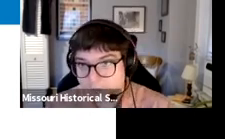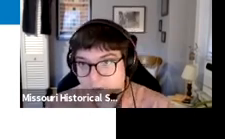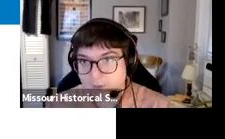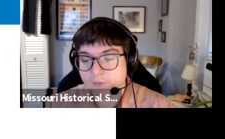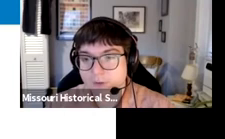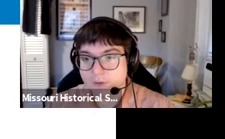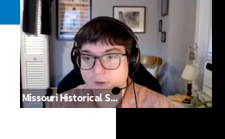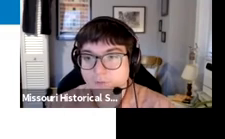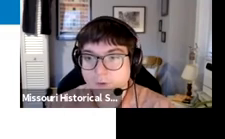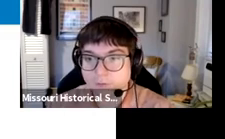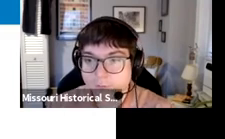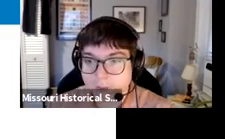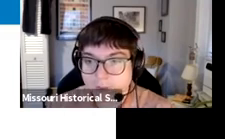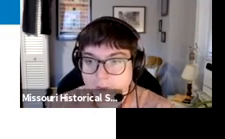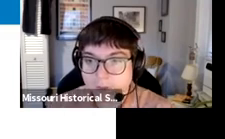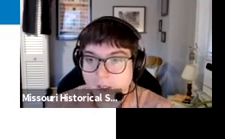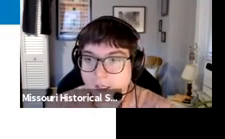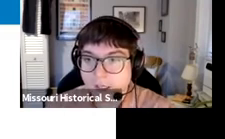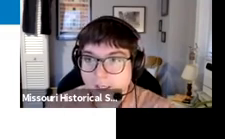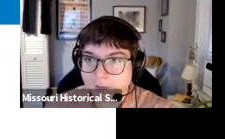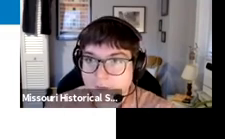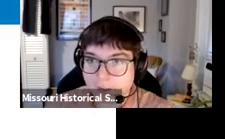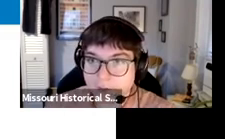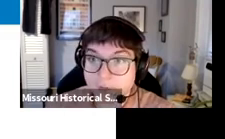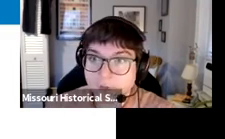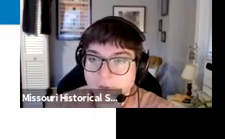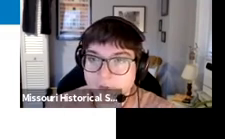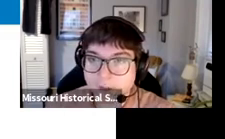rough time because she was not seen as she was seen a little